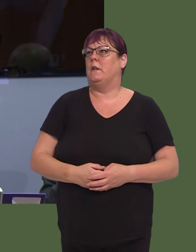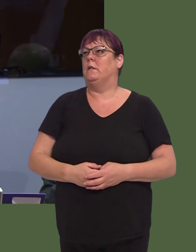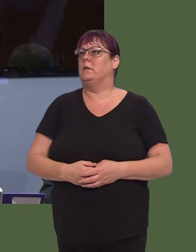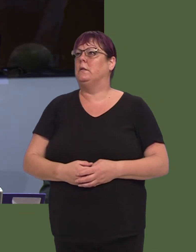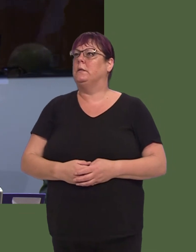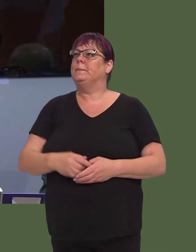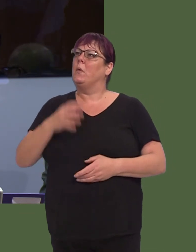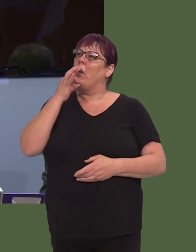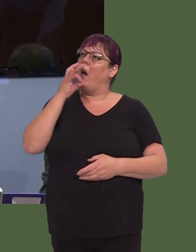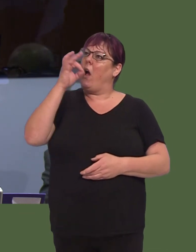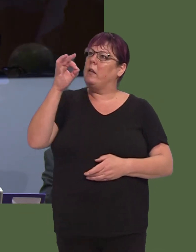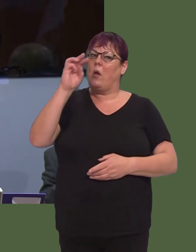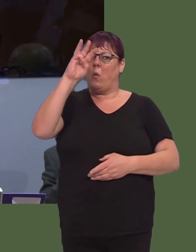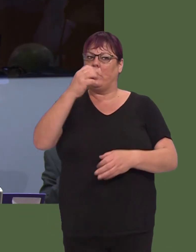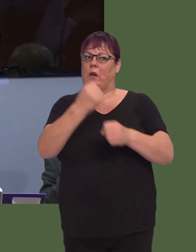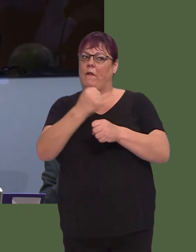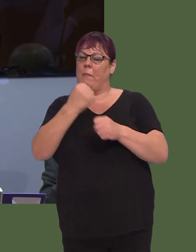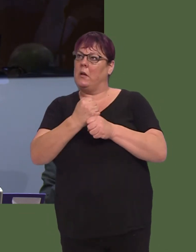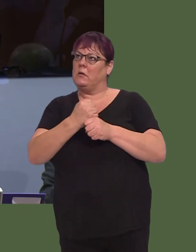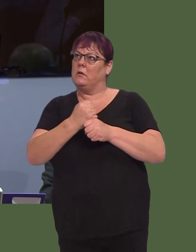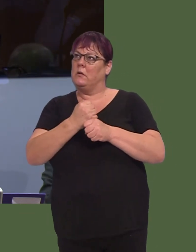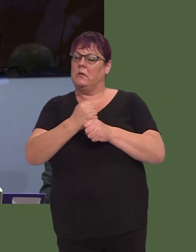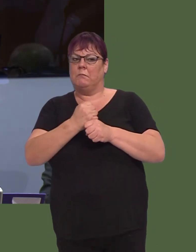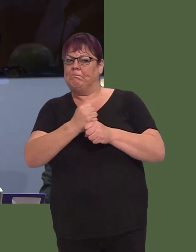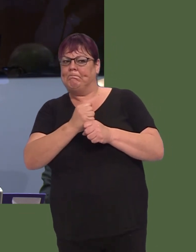Will the First Minister make a statement on what action the Welsh Government is taking